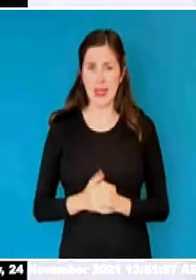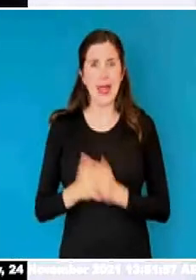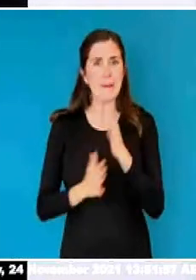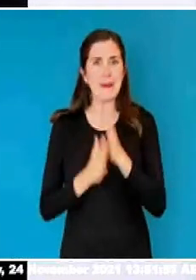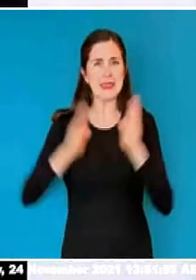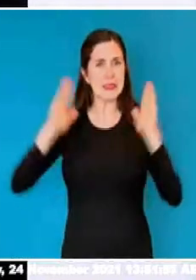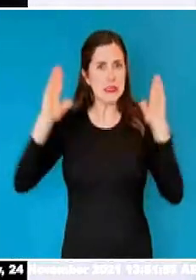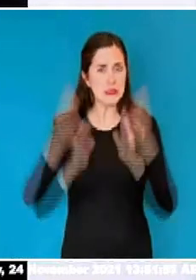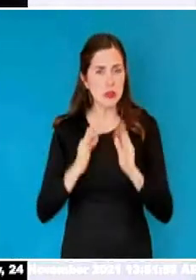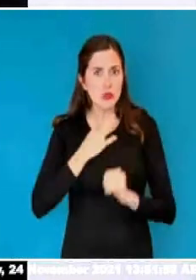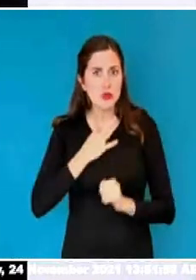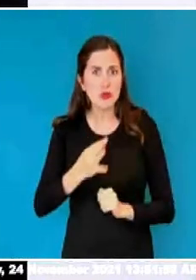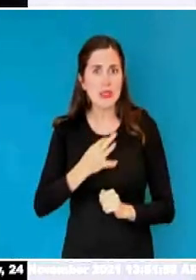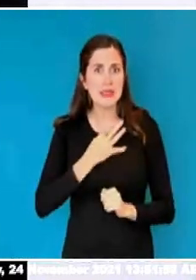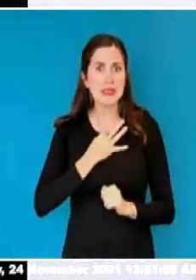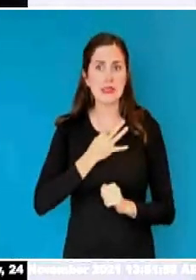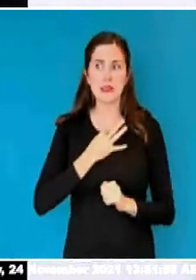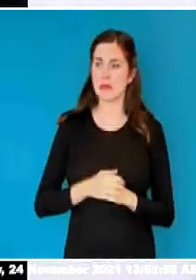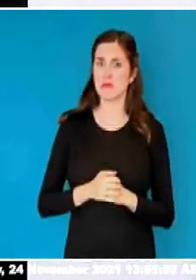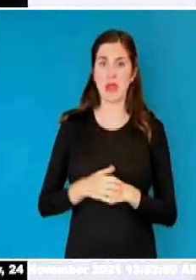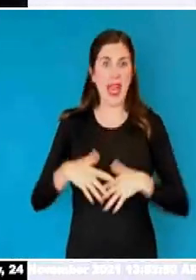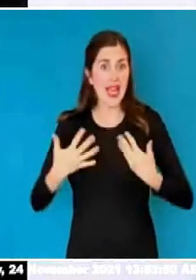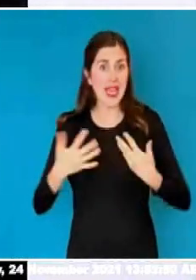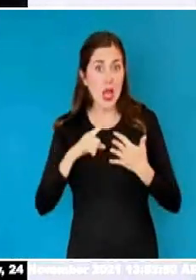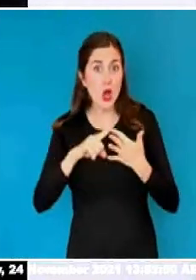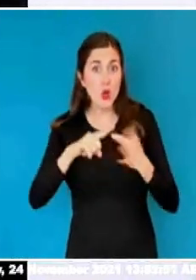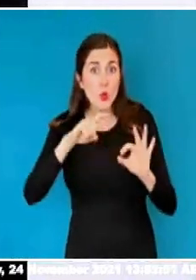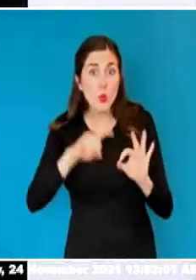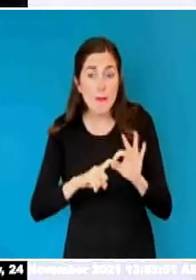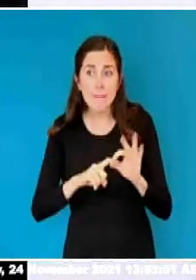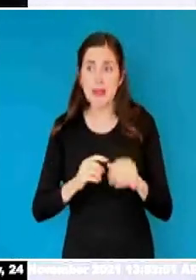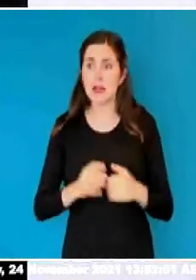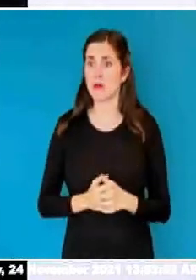use and handling of the way in which, for example, substances in the workplace are